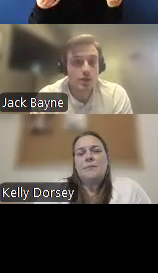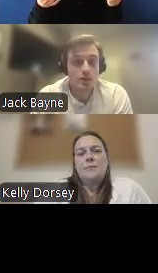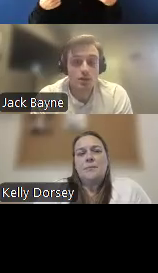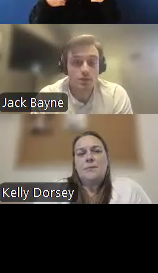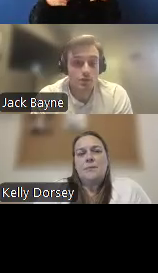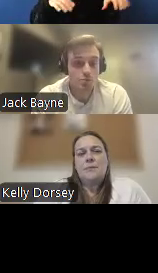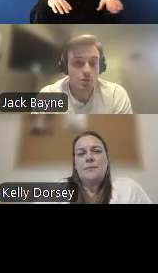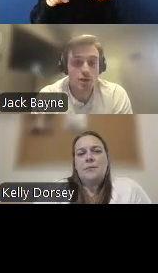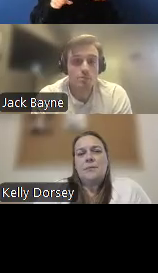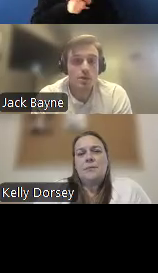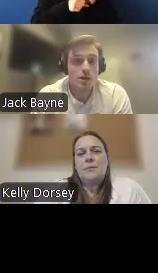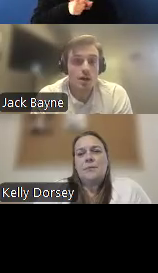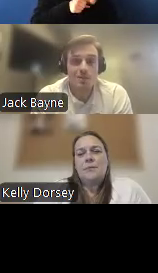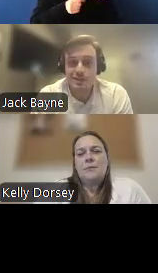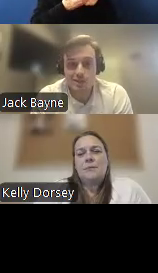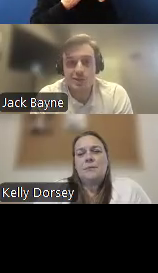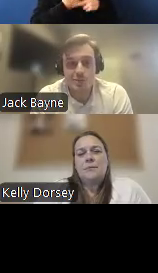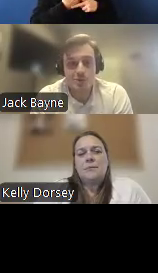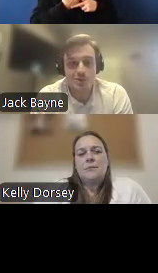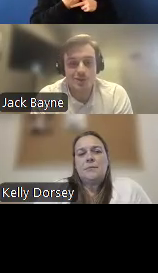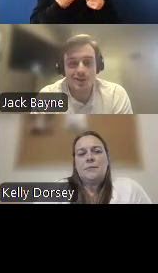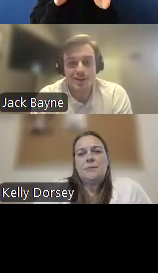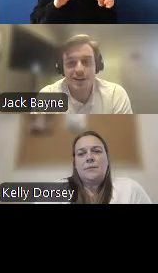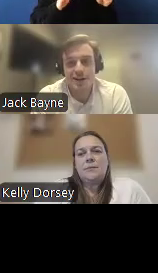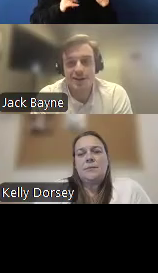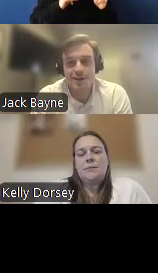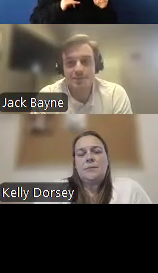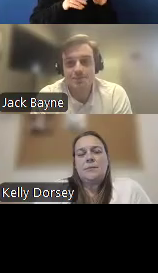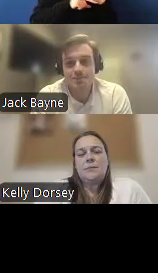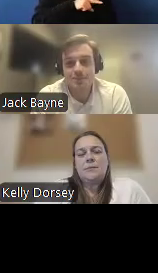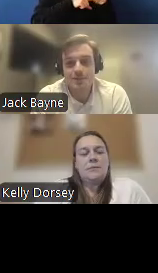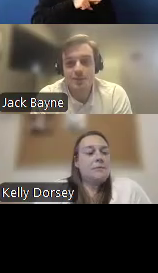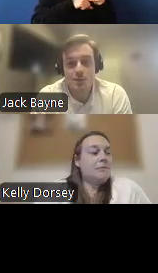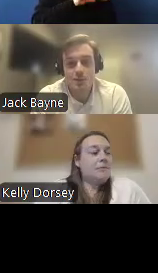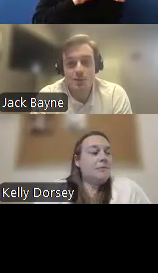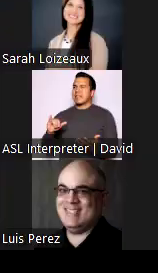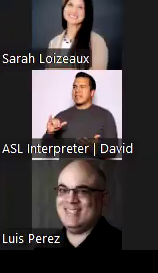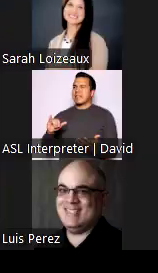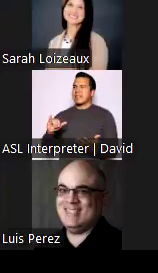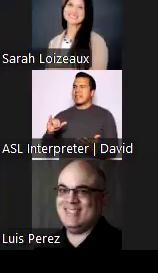site for this program, I still needed people to train, you know, learners that would come through